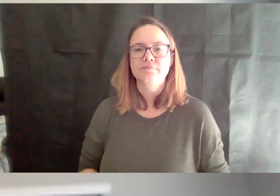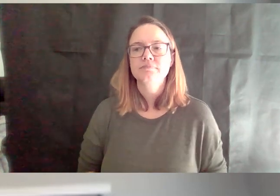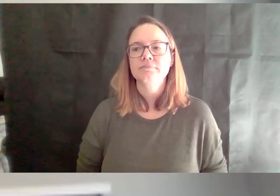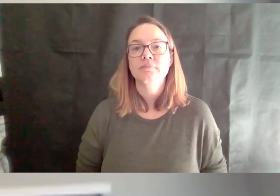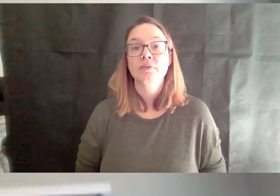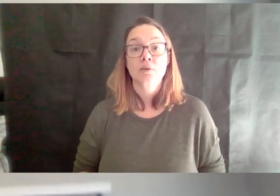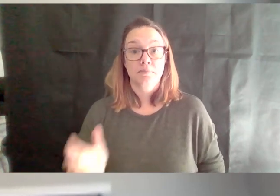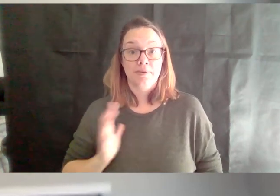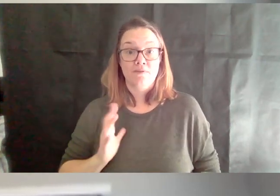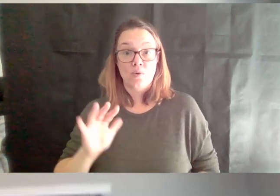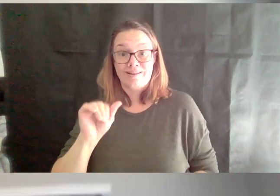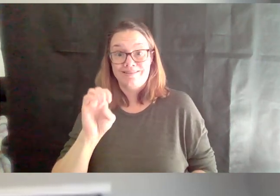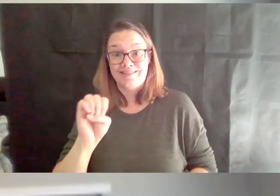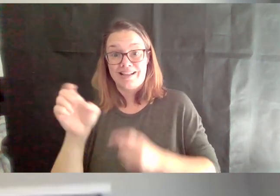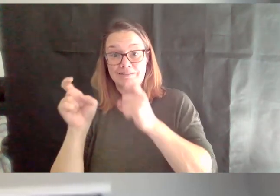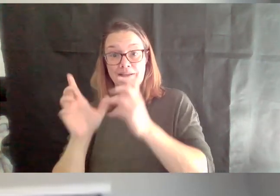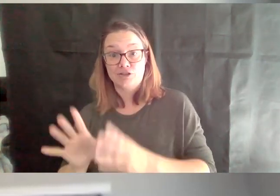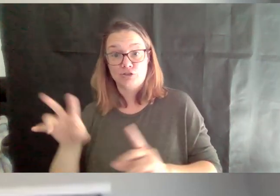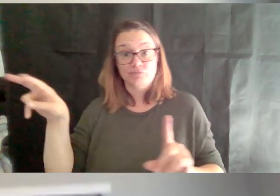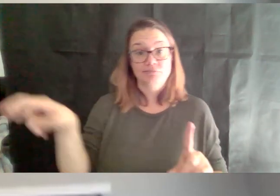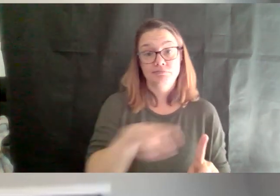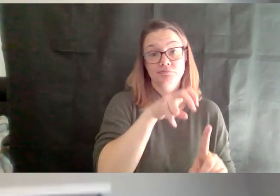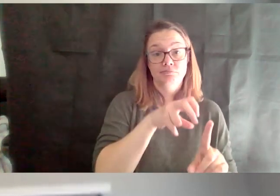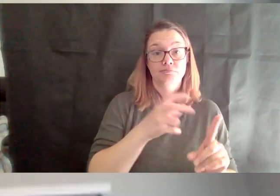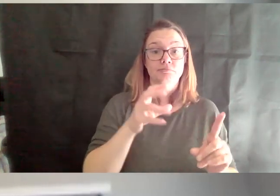to being a PFS advisor was a really good move for me.